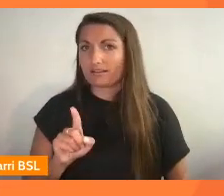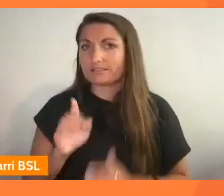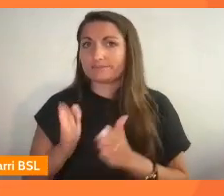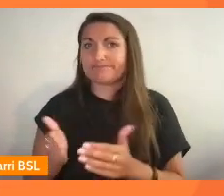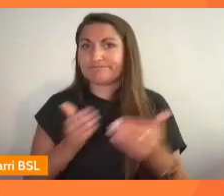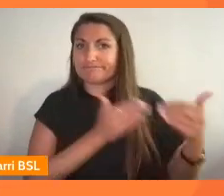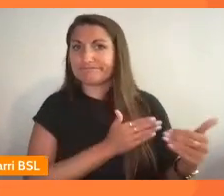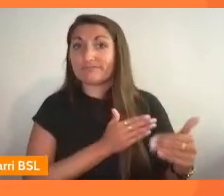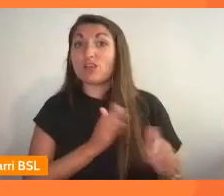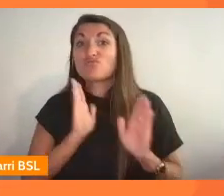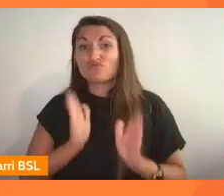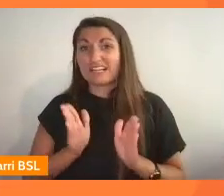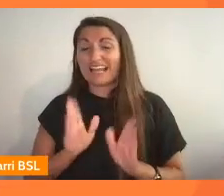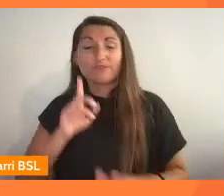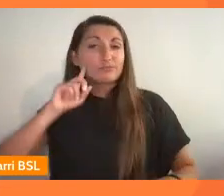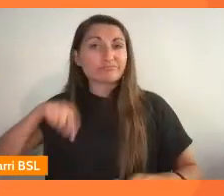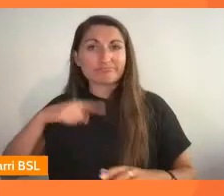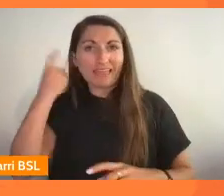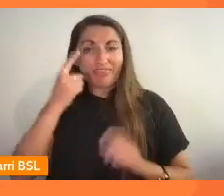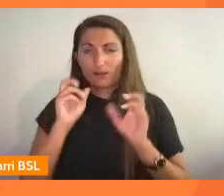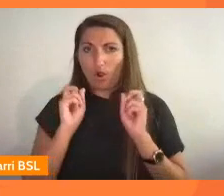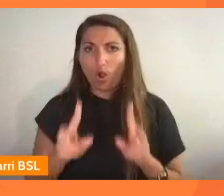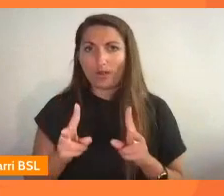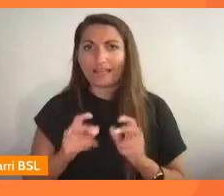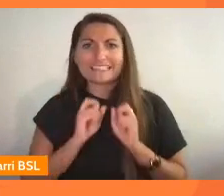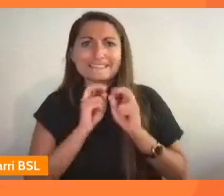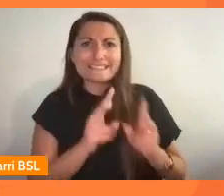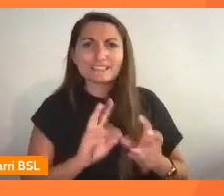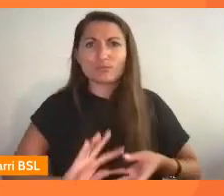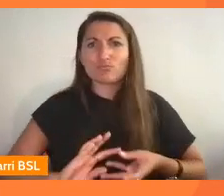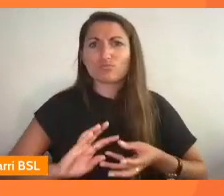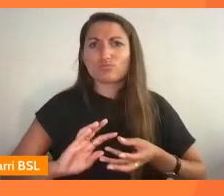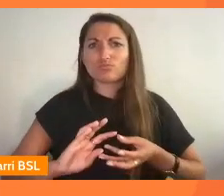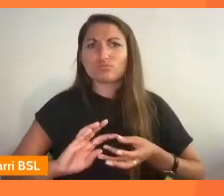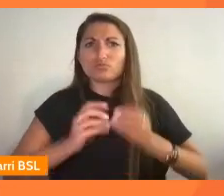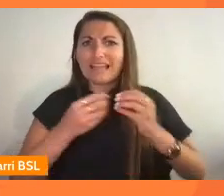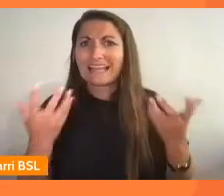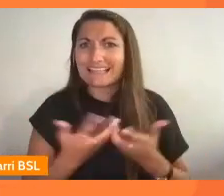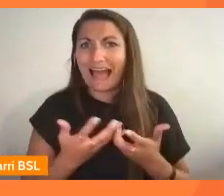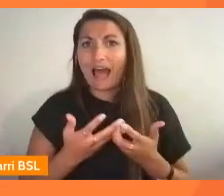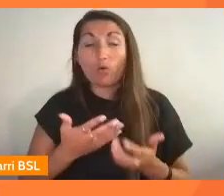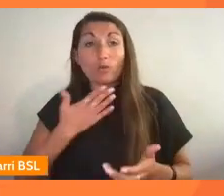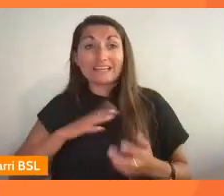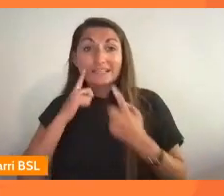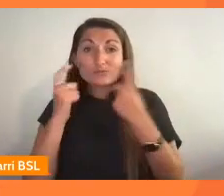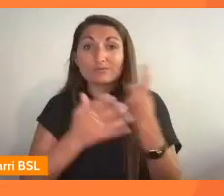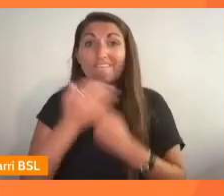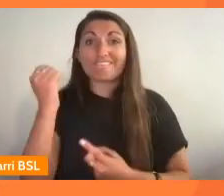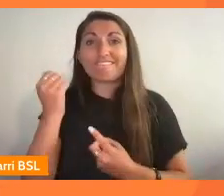and create the systems and you find developers who will do that. And they are just problem-solving.